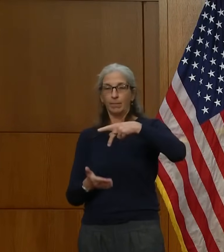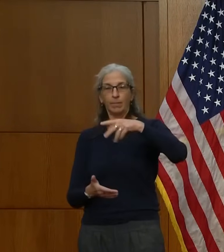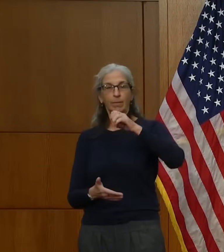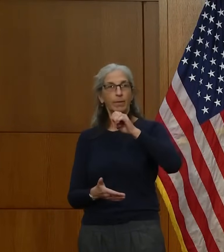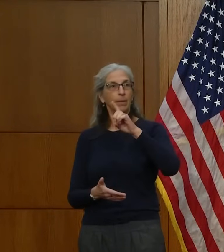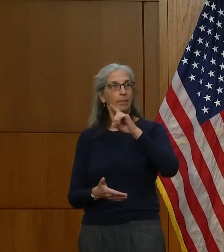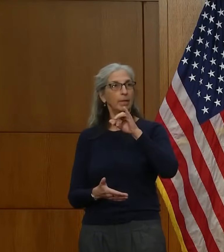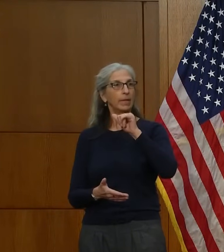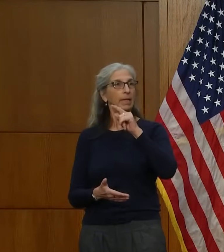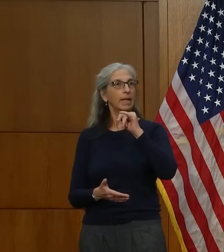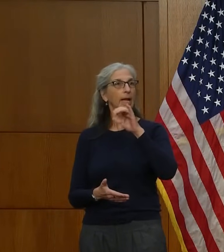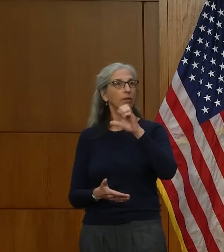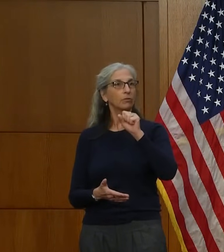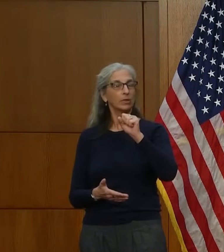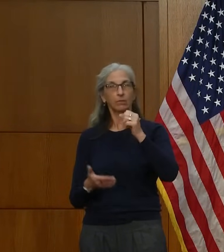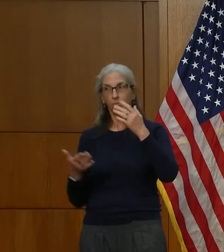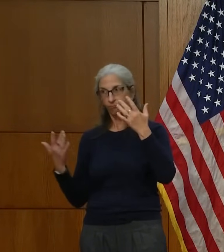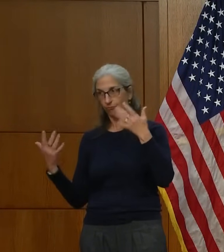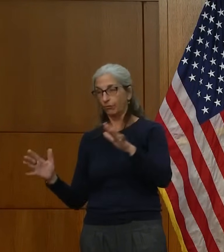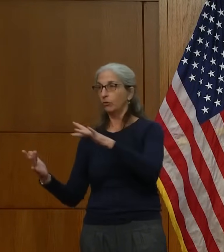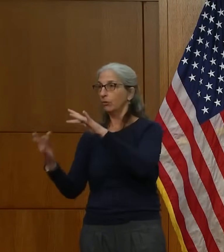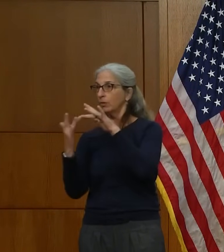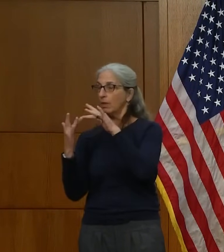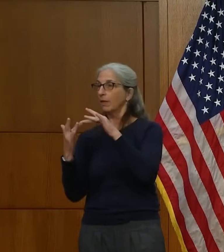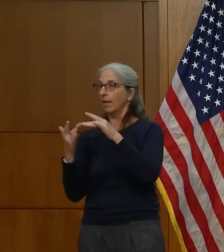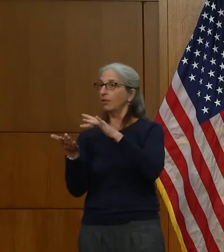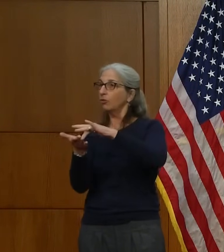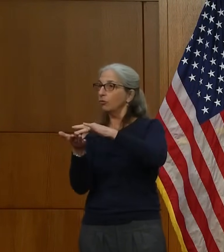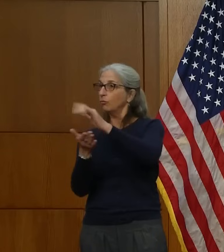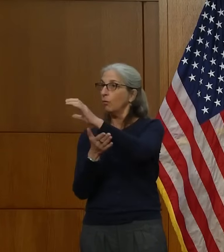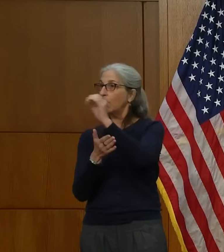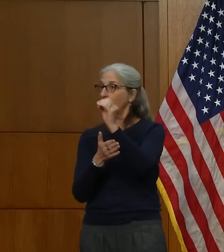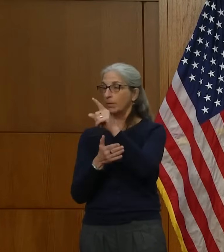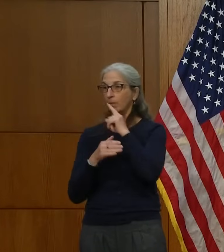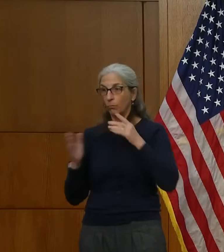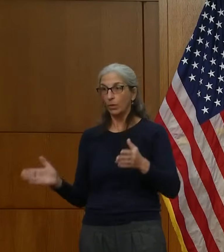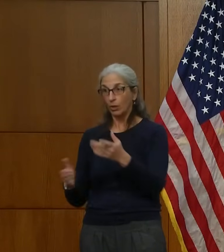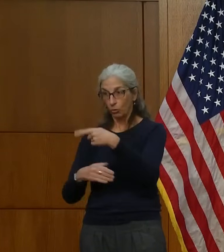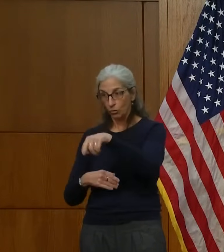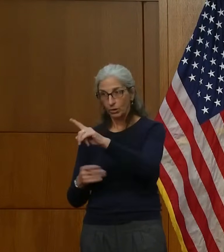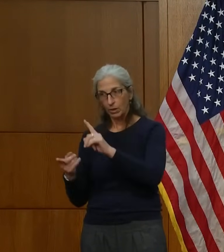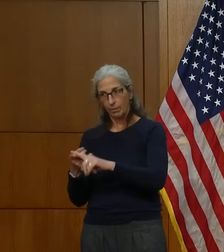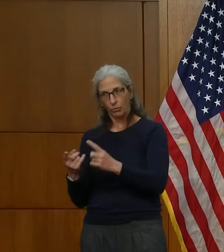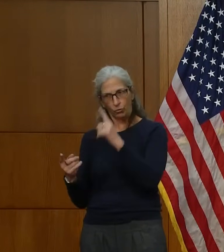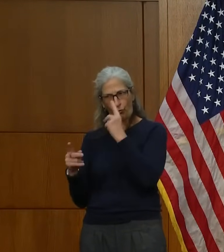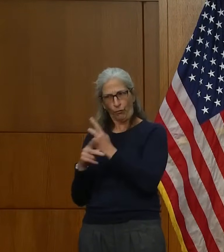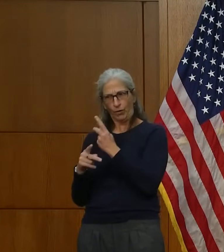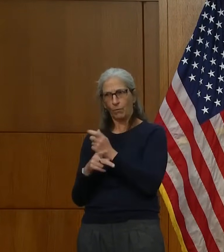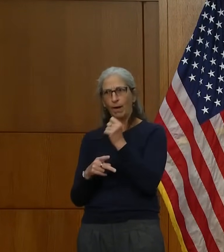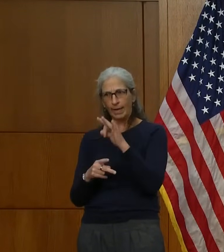SO THE AMERICAN ACADEMY OF PEDIATRICS. HAS REACHED OUT TO